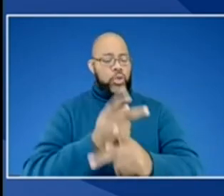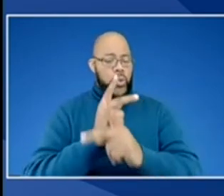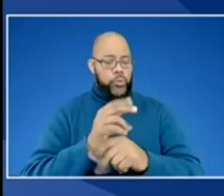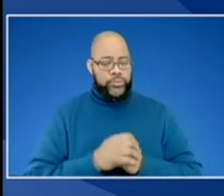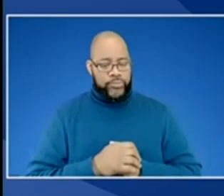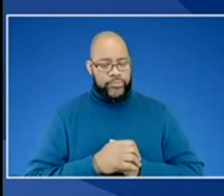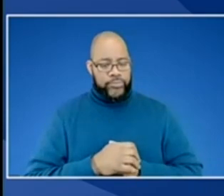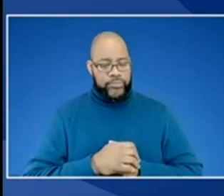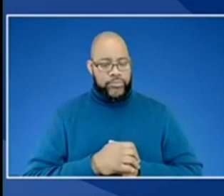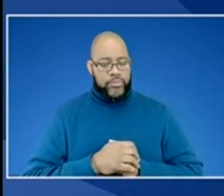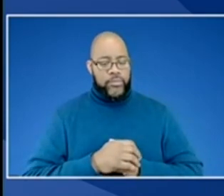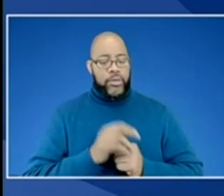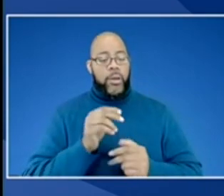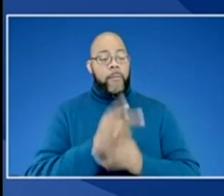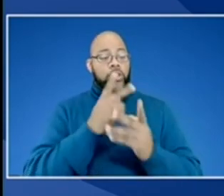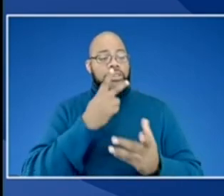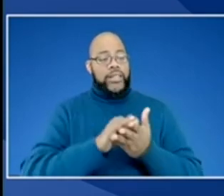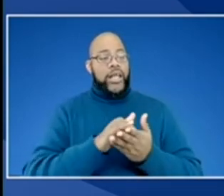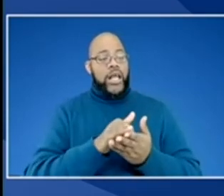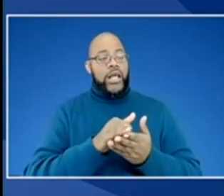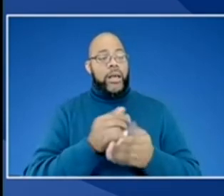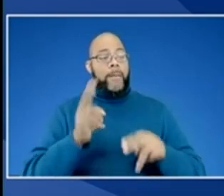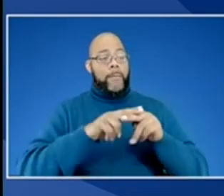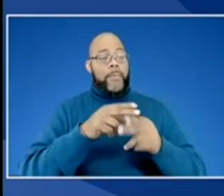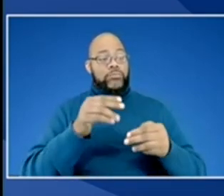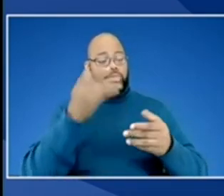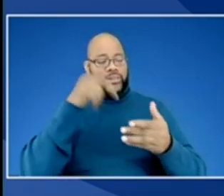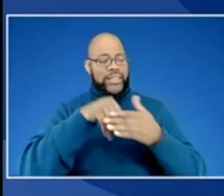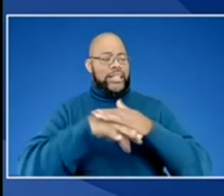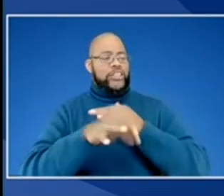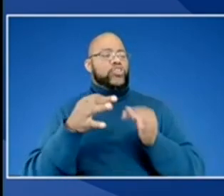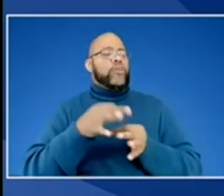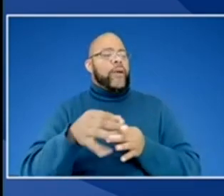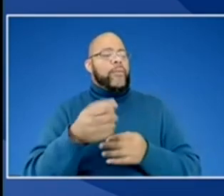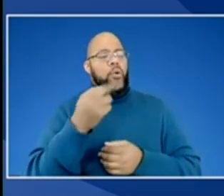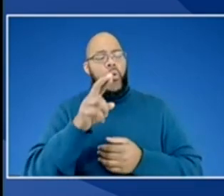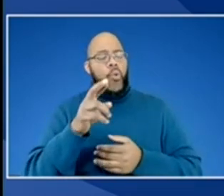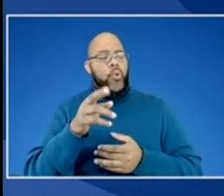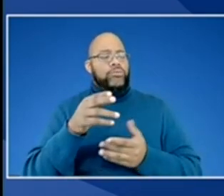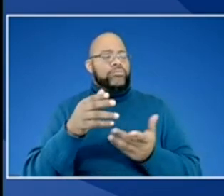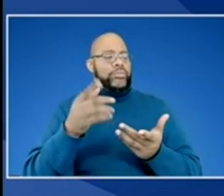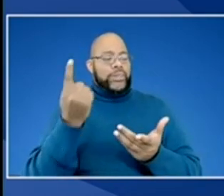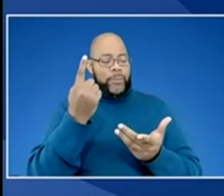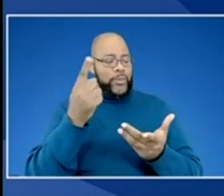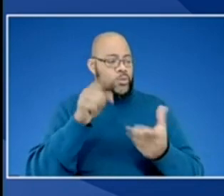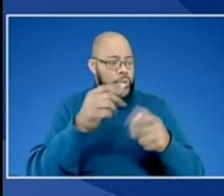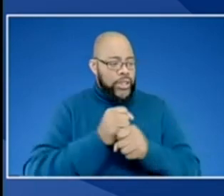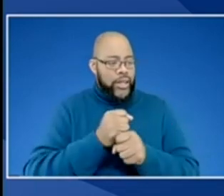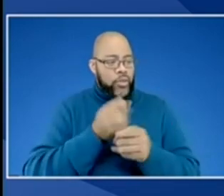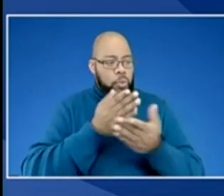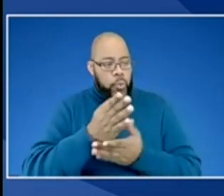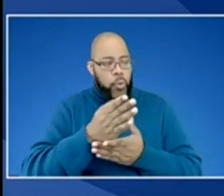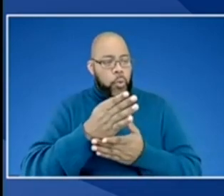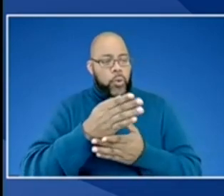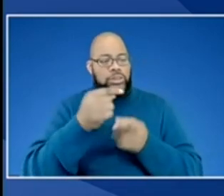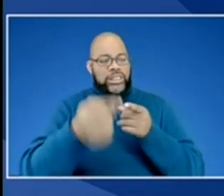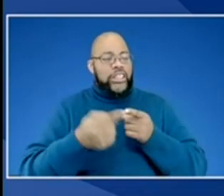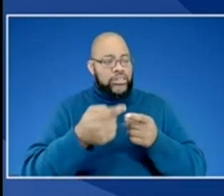Borrowers often see their loan balances grow because they enter deferments or forbearance to get through a period of hardship. In other cases, borrowers on